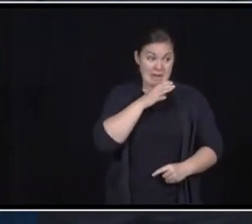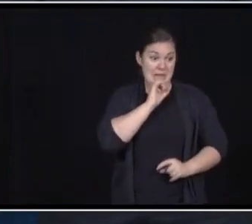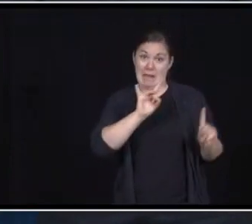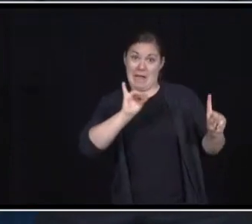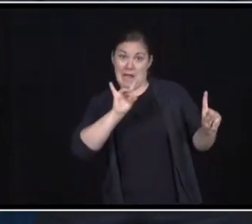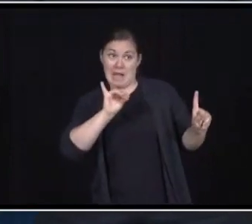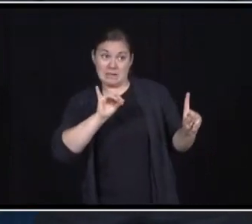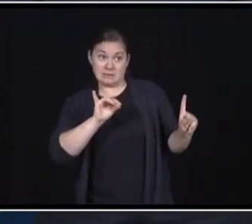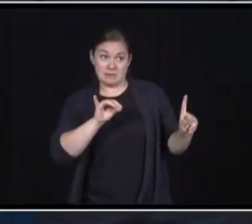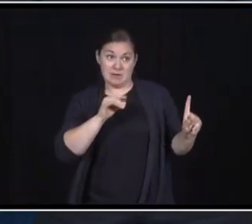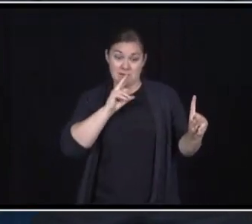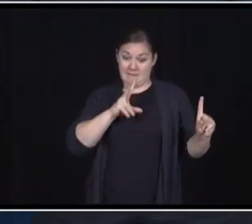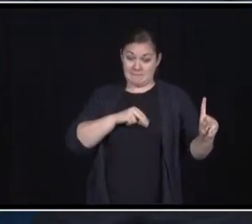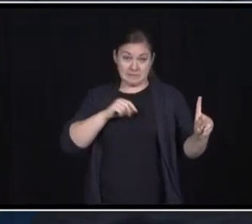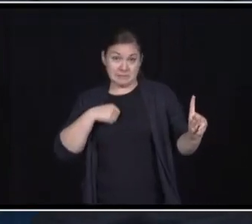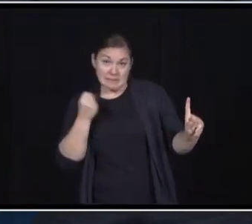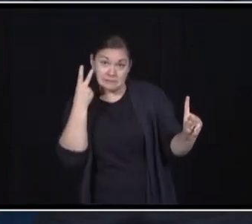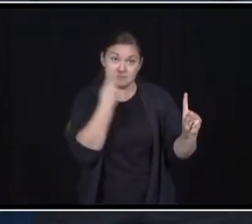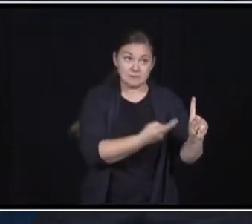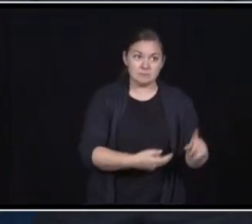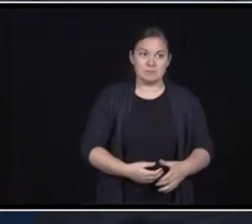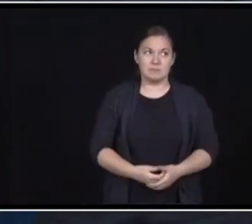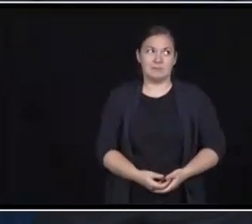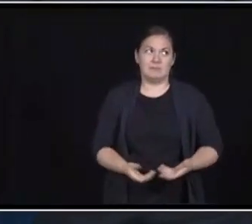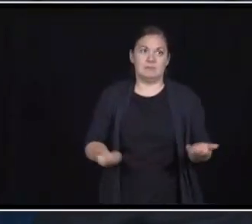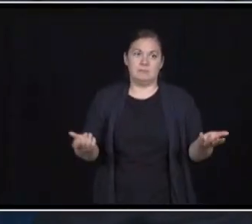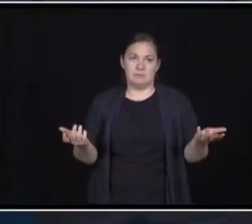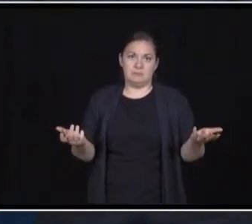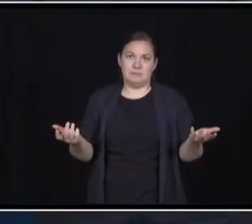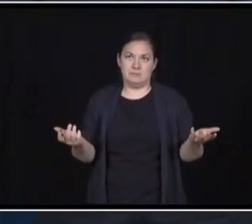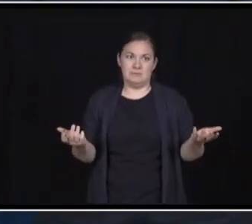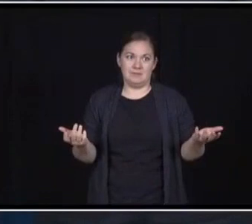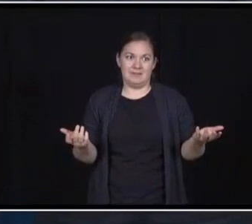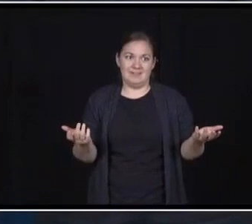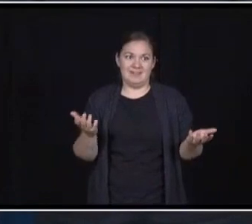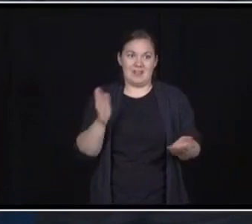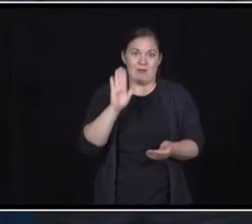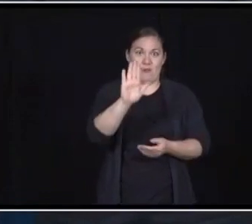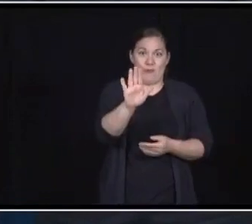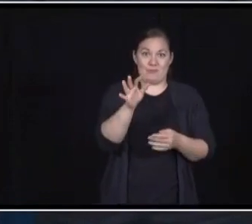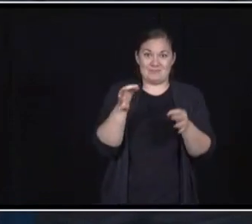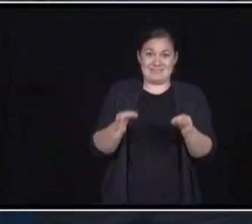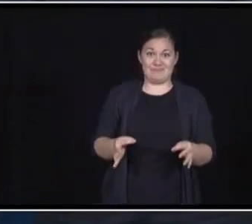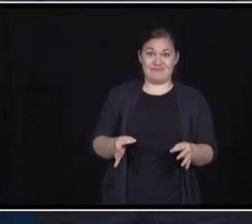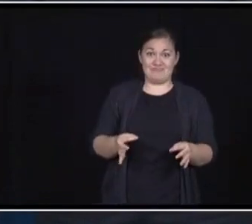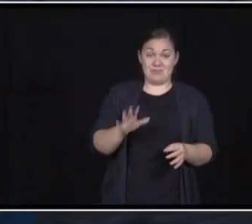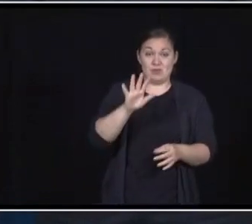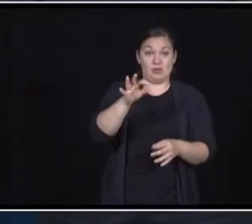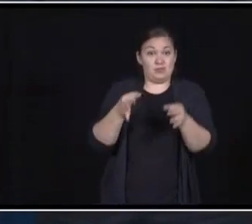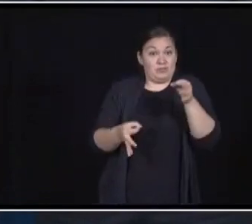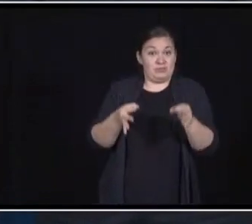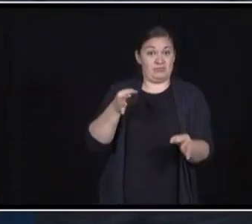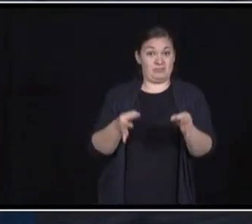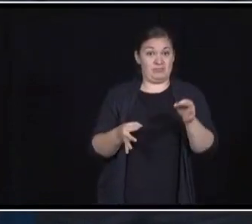But really what it comes down to is, use your best judgement. I have gotten a lot of calls.